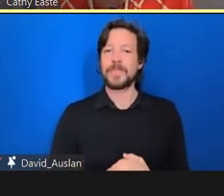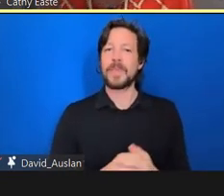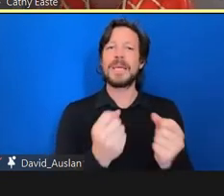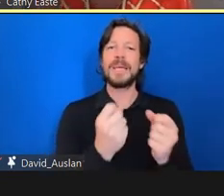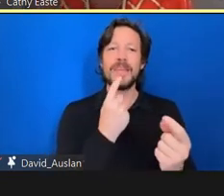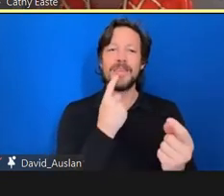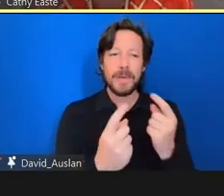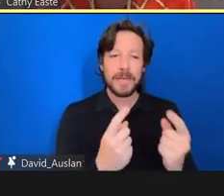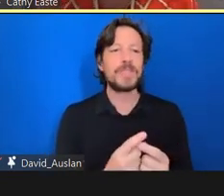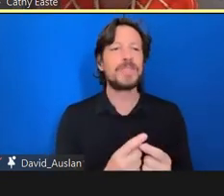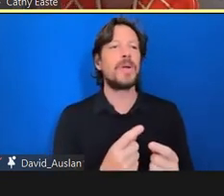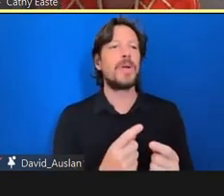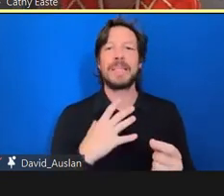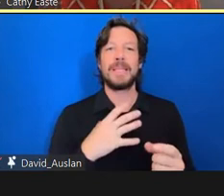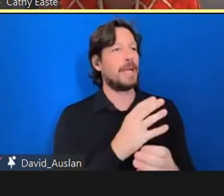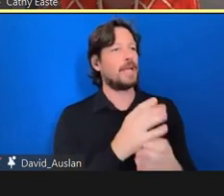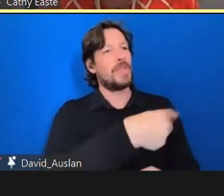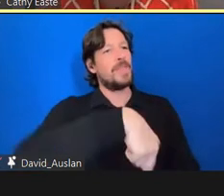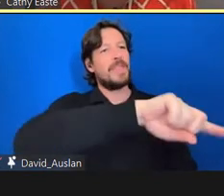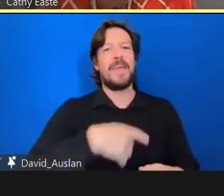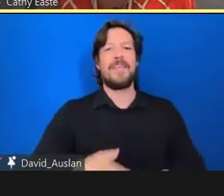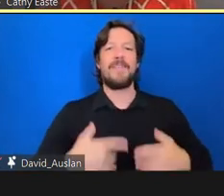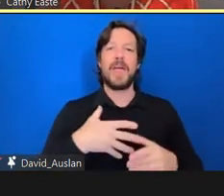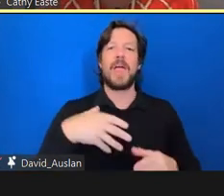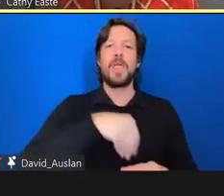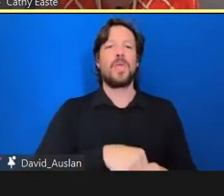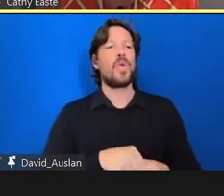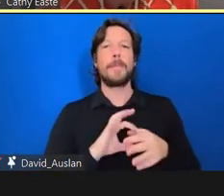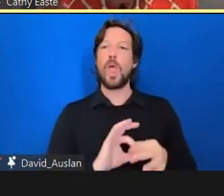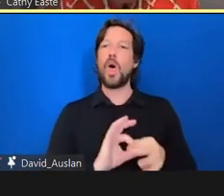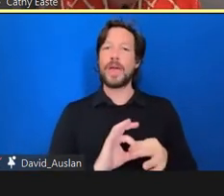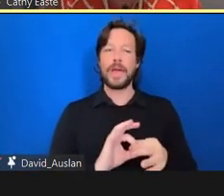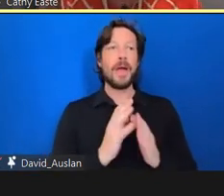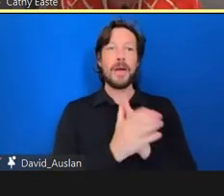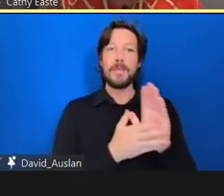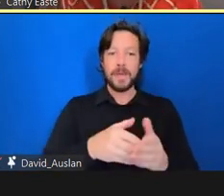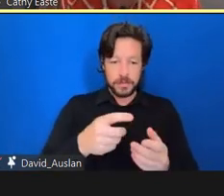are included and have a sense of belonging, so they can succeed on the same basis as others.